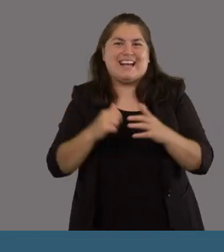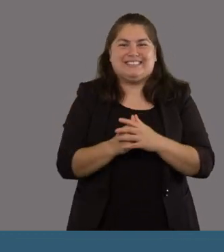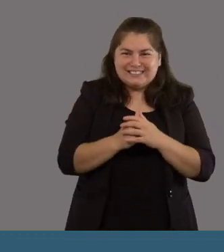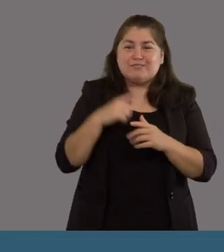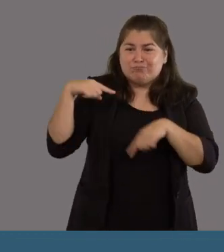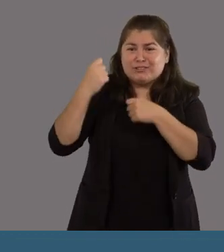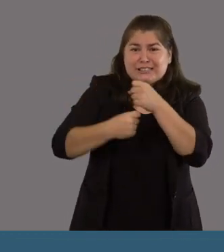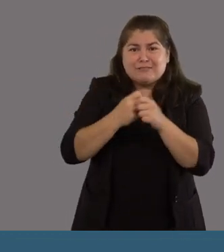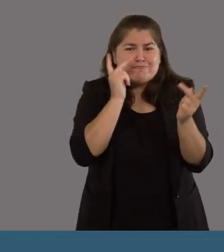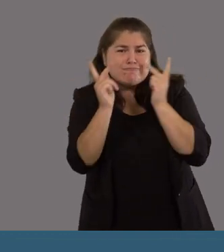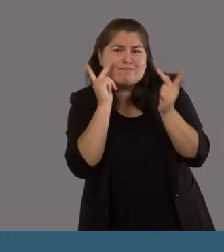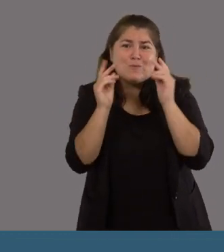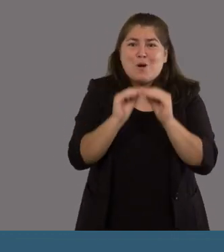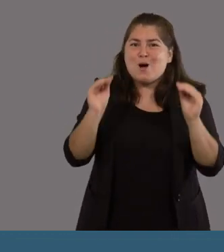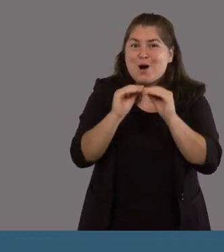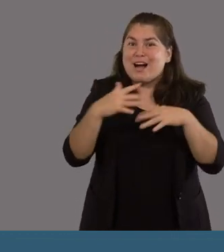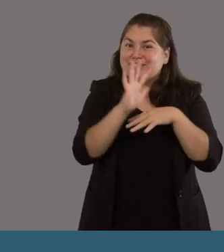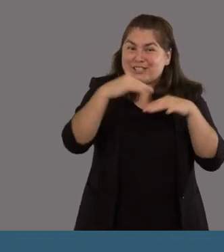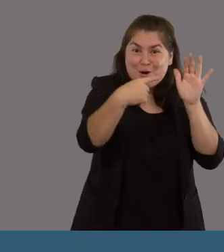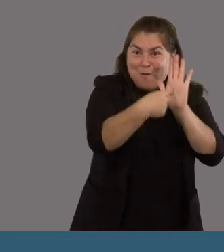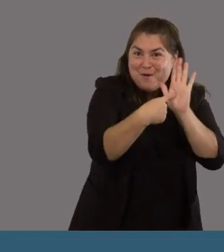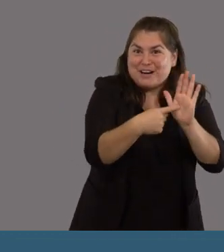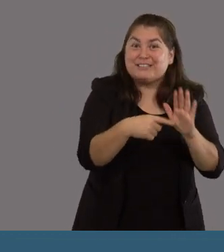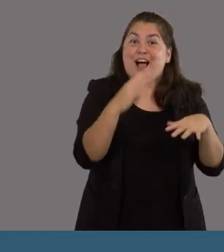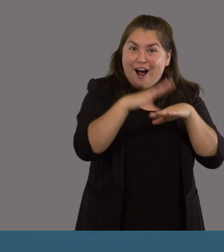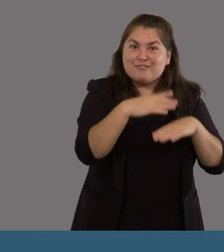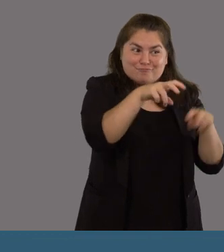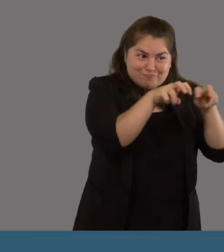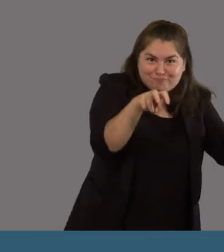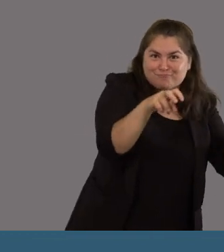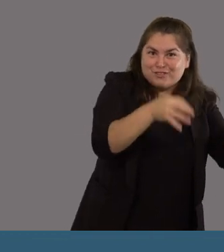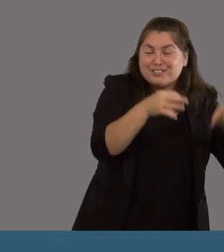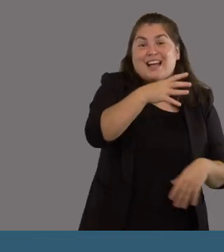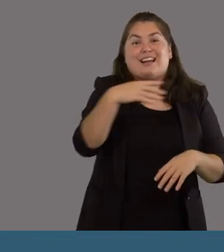the years, they have seen more Indigenous representation on the Council’s juries and